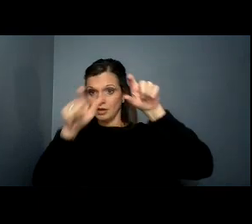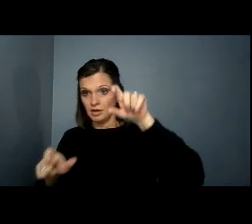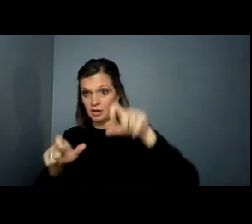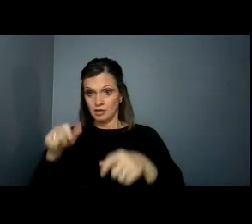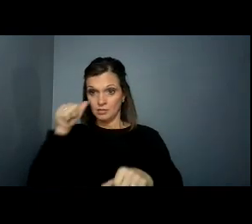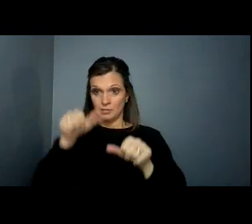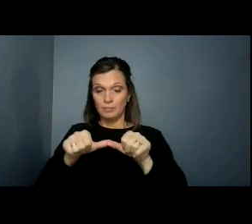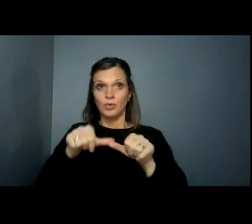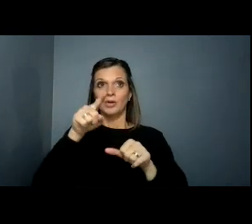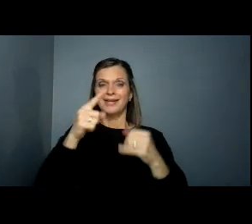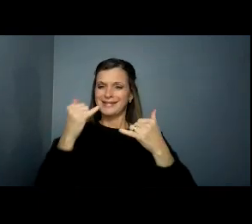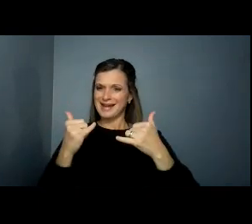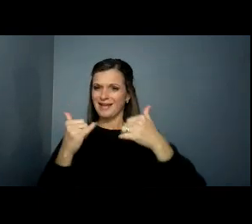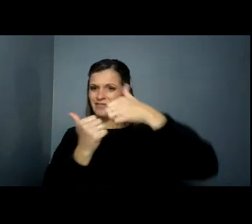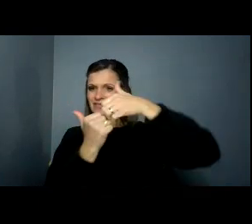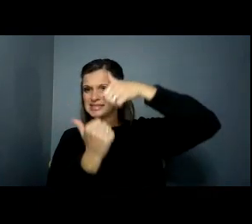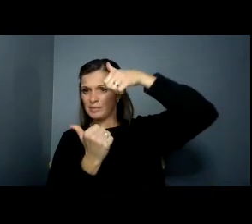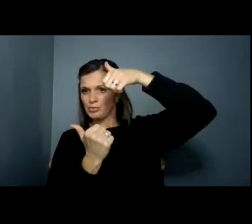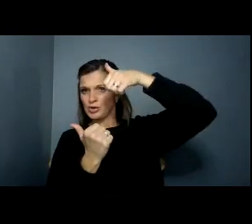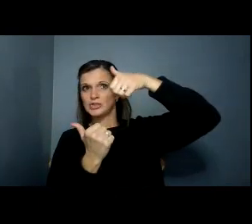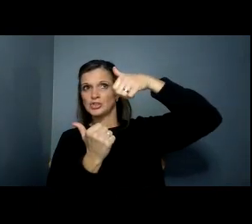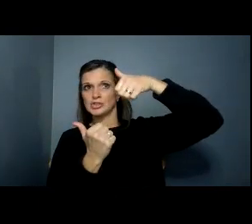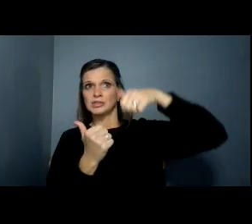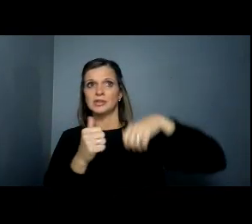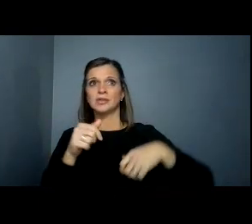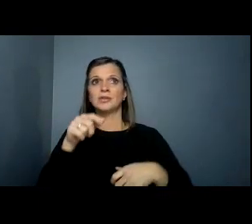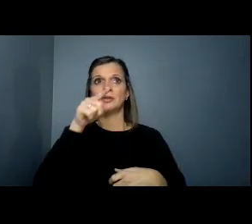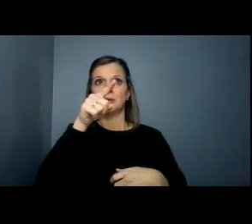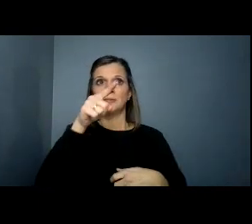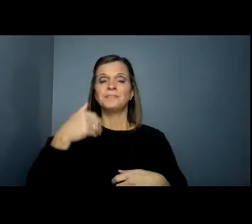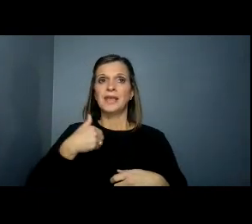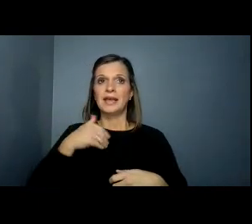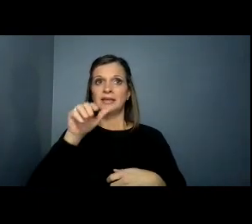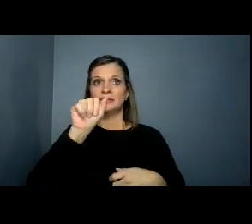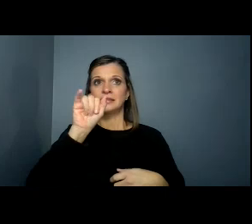See where it says air conduction thresholds 15DB worse than bone conduction.